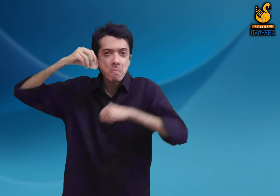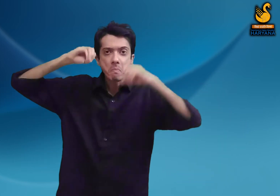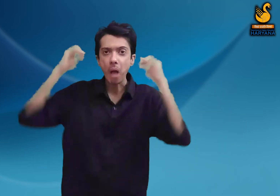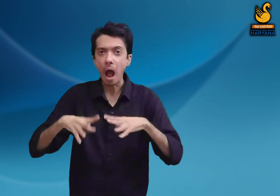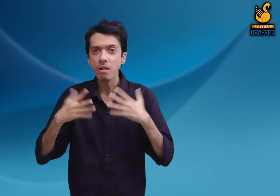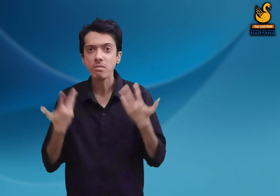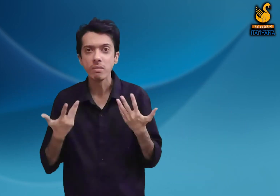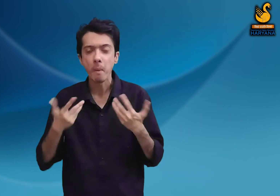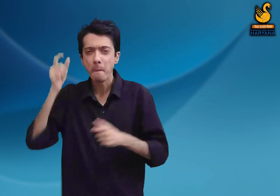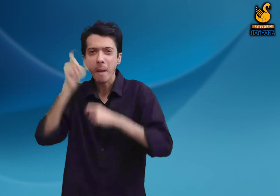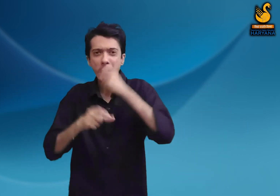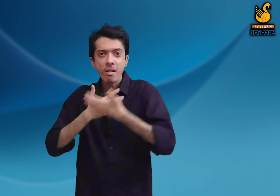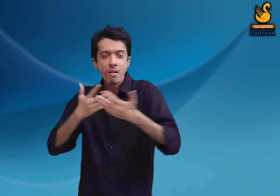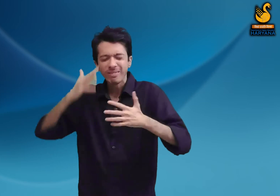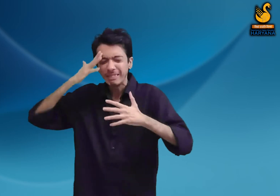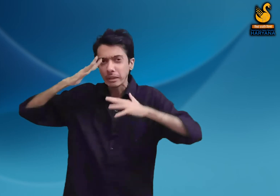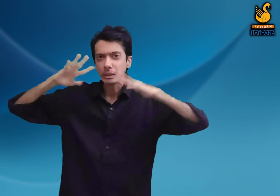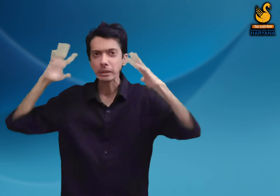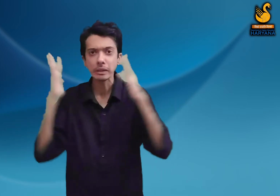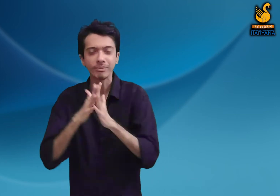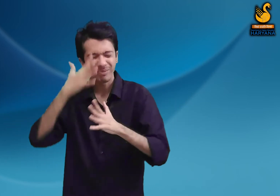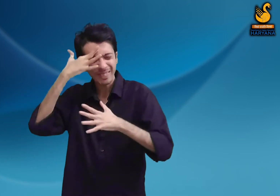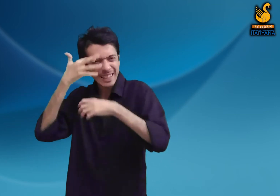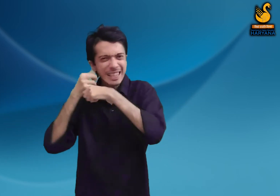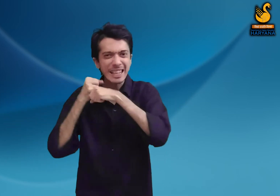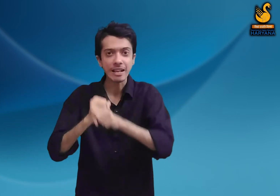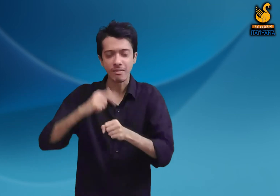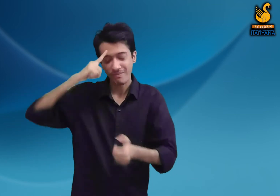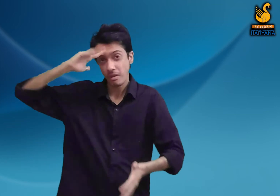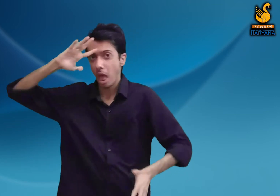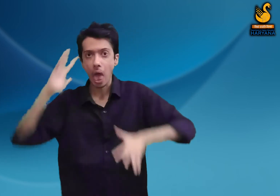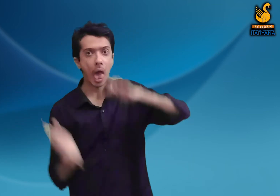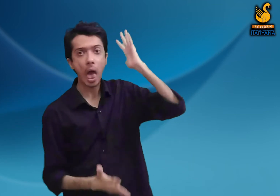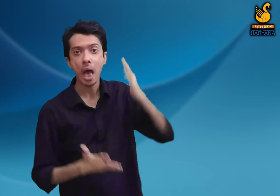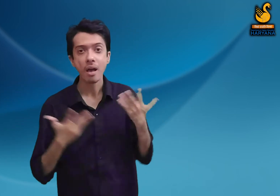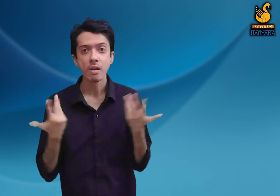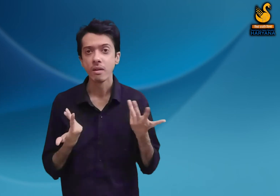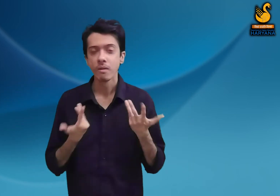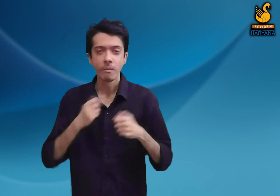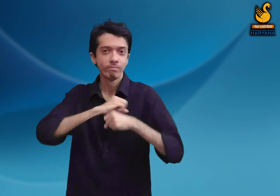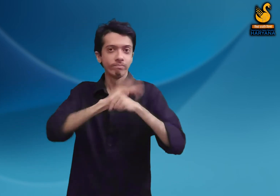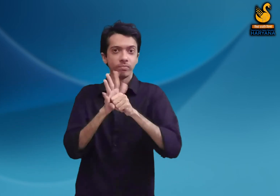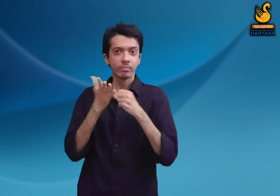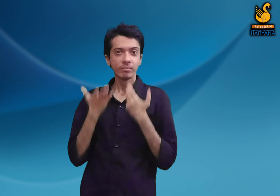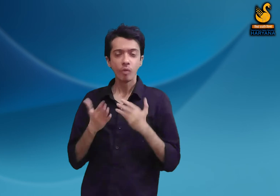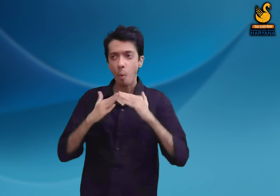Unfortunately today, we are facing challenges and problems in our lives because of Covid-19.